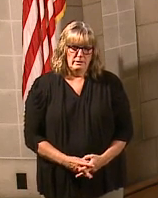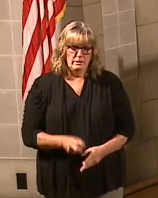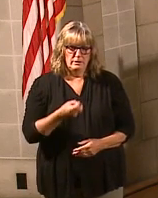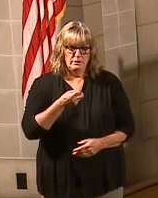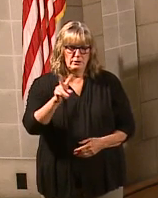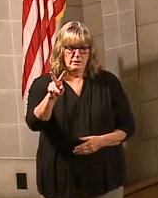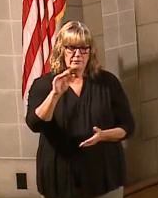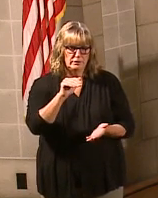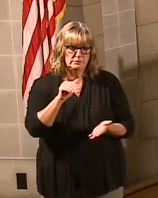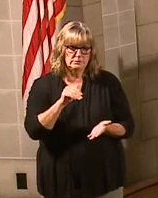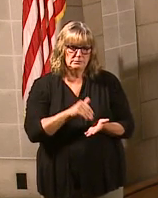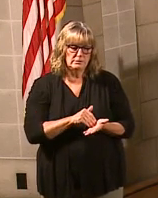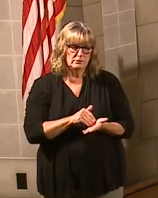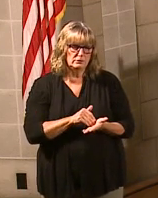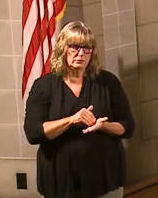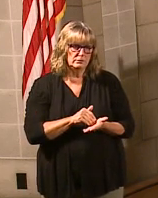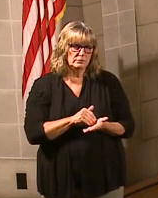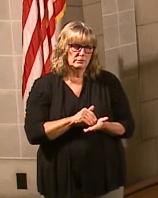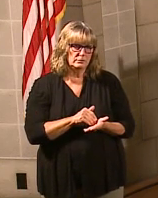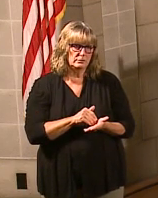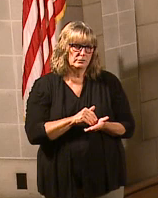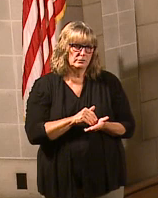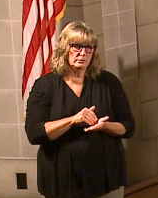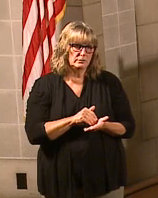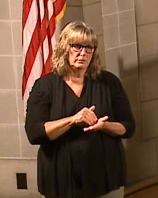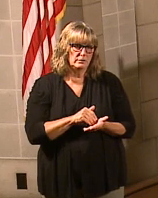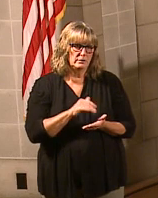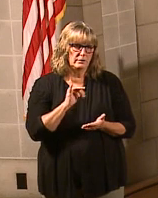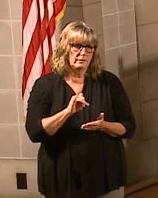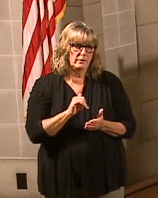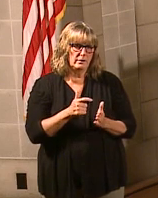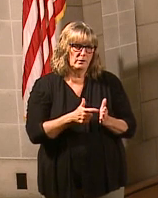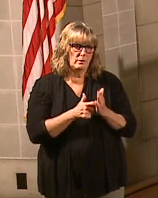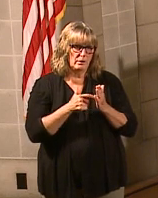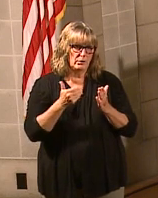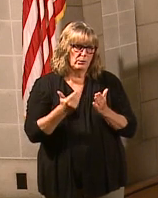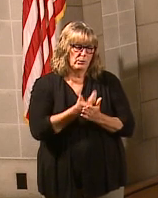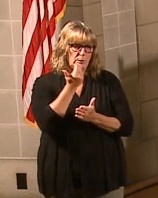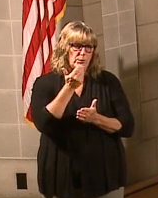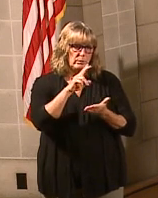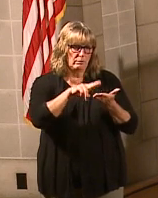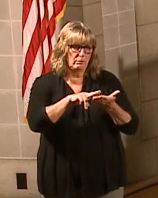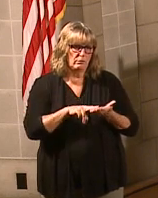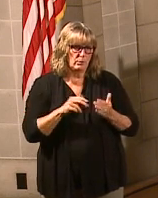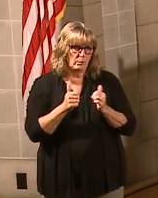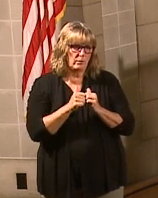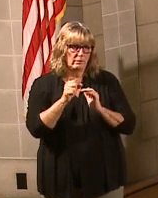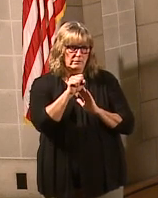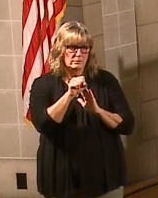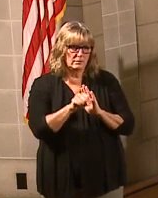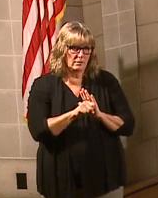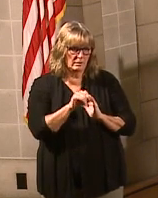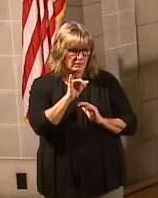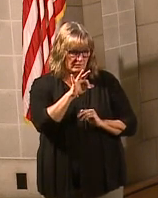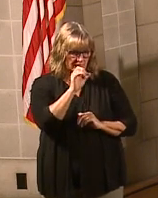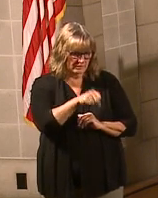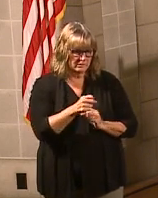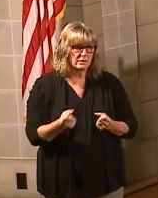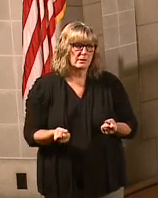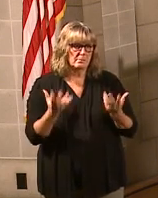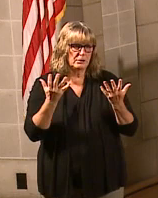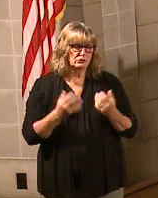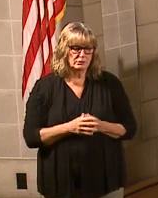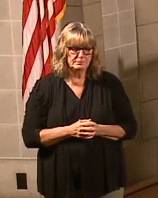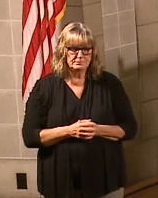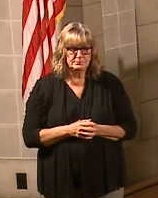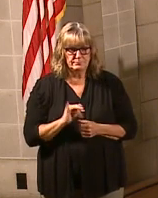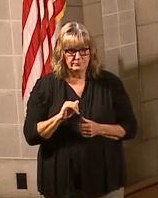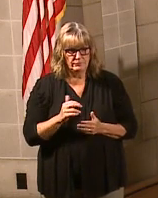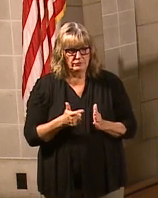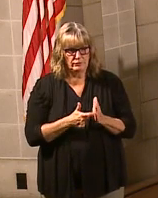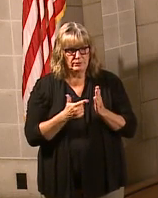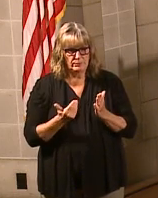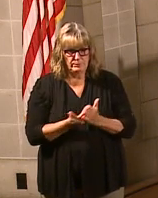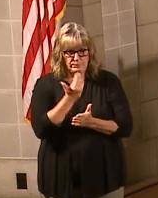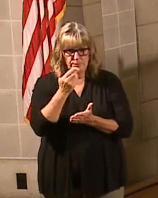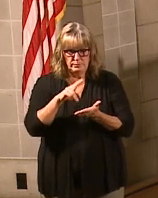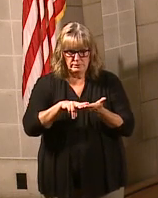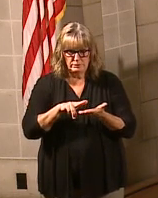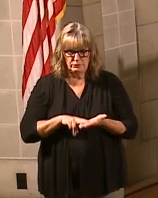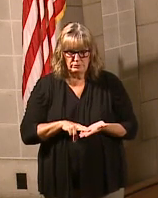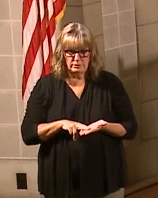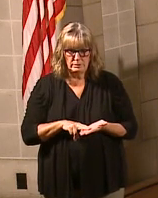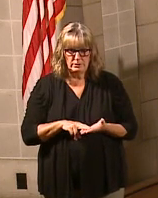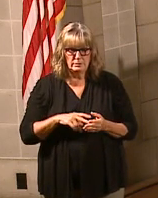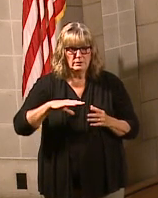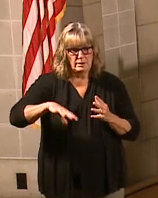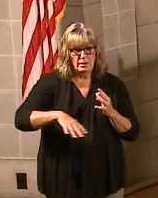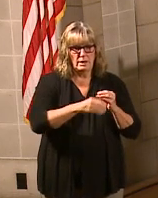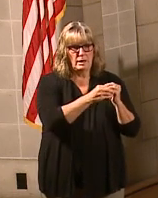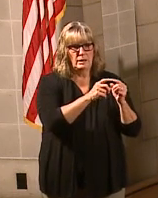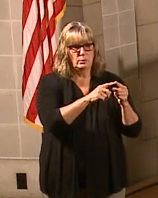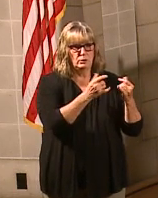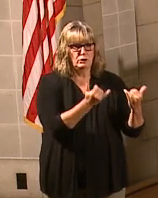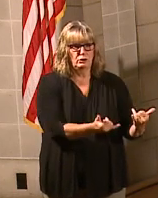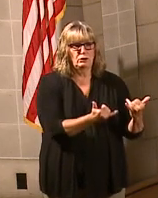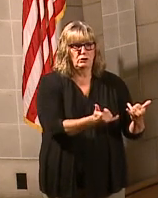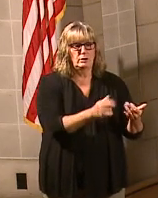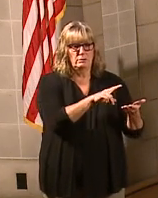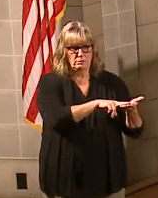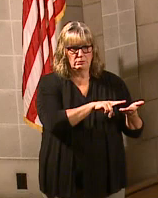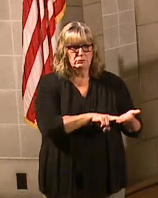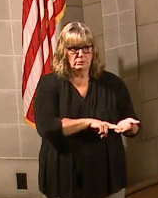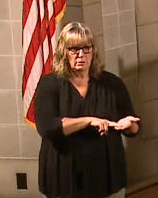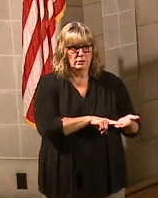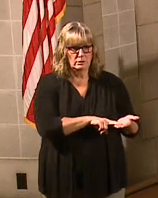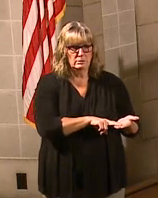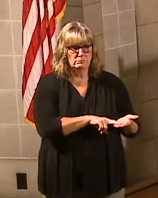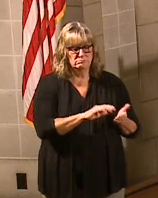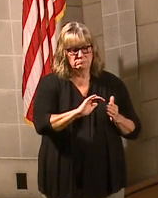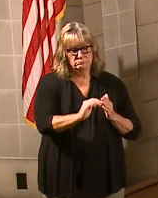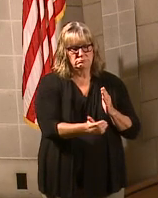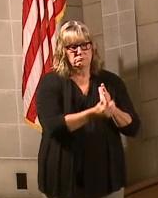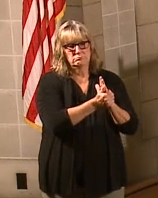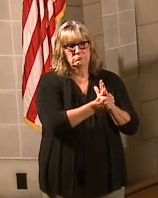10% NUMBER.